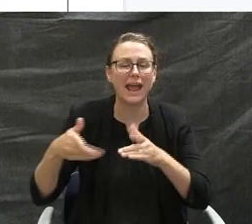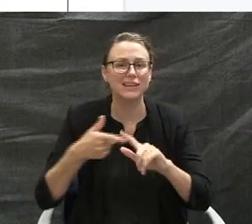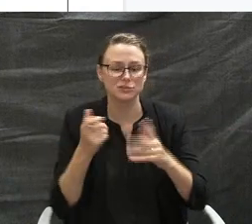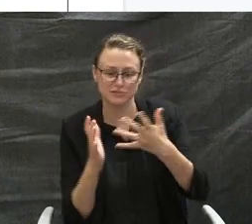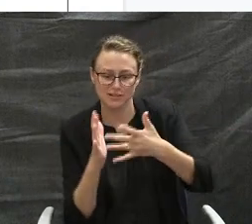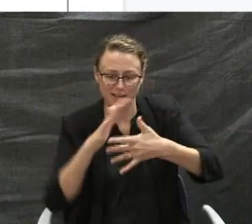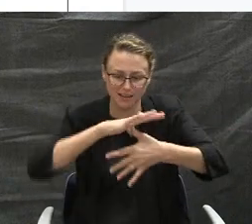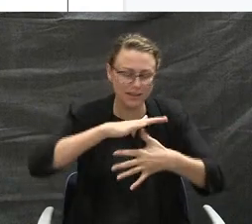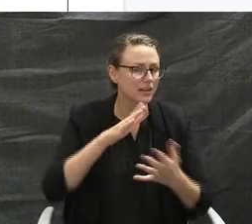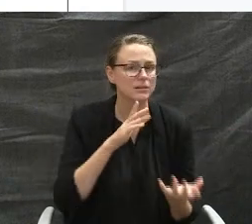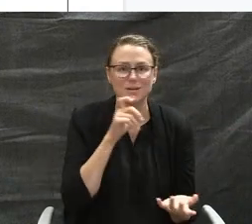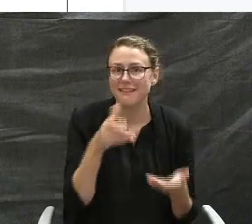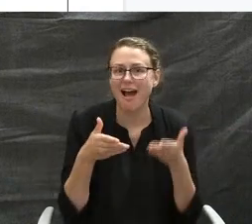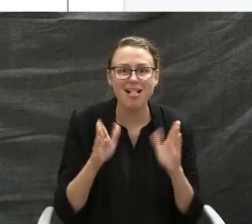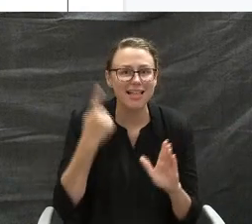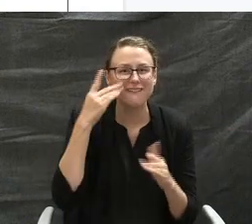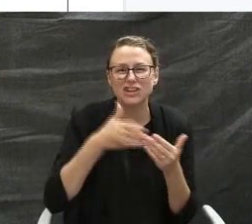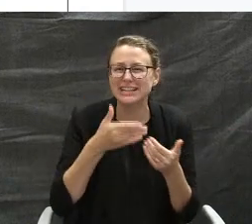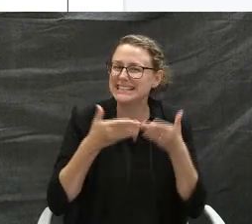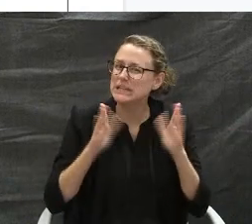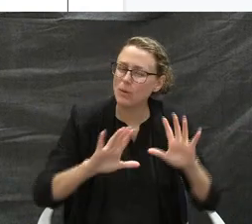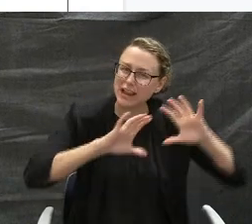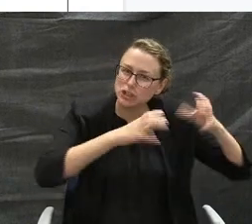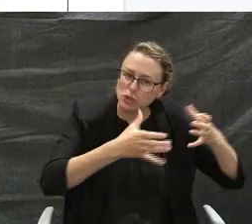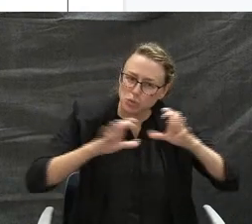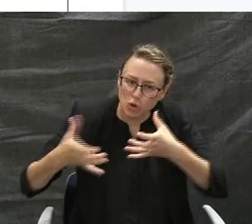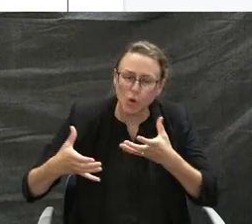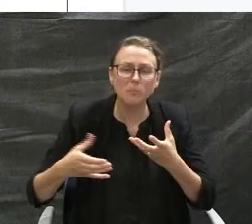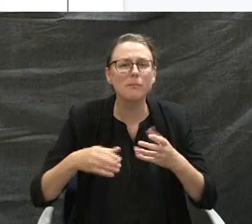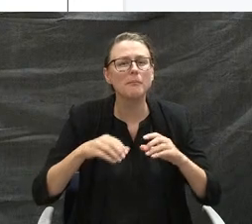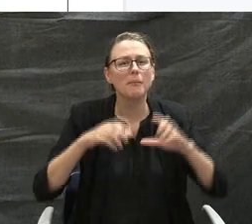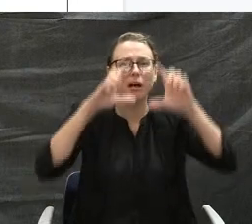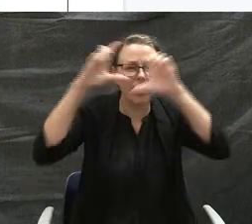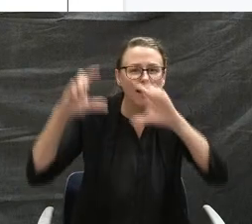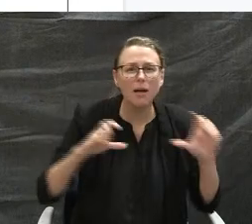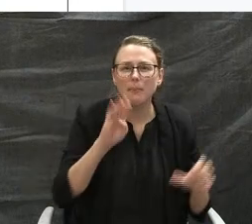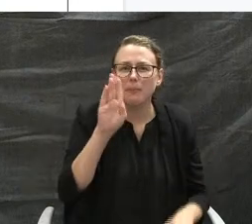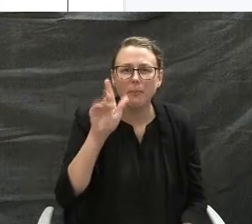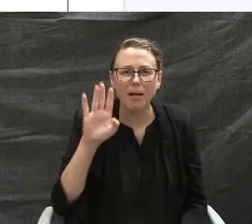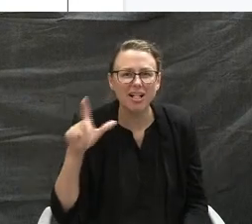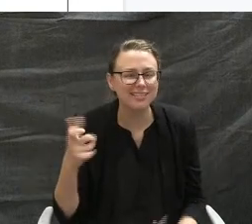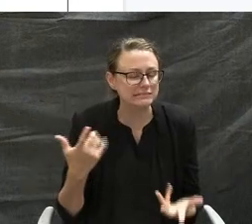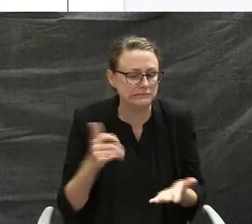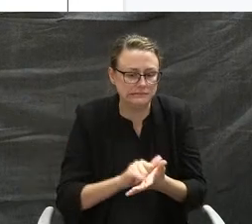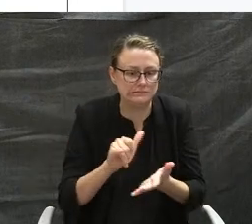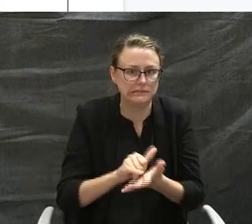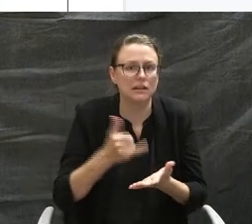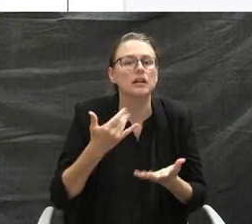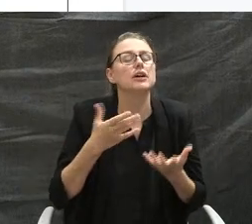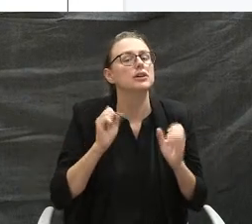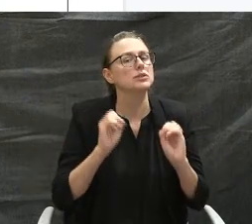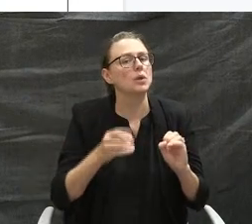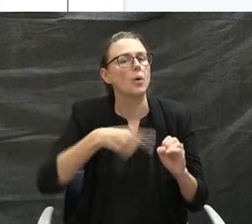an. Easy way to group cluster or bubble students based on their core schedules. Therefore our group decided to use the high